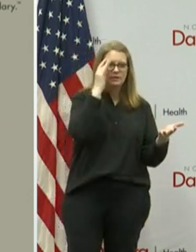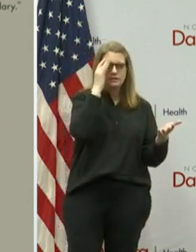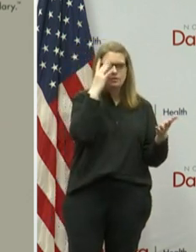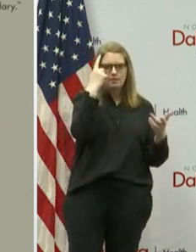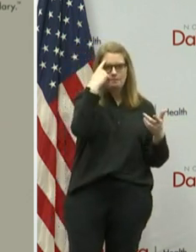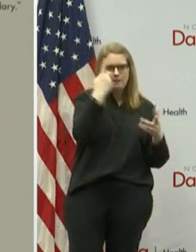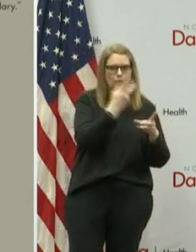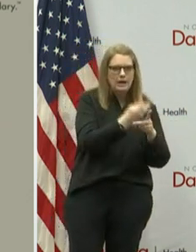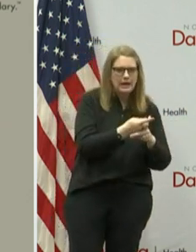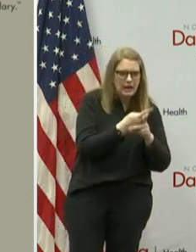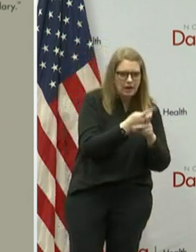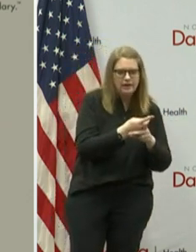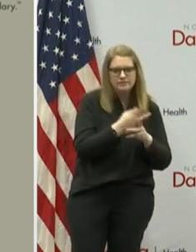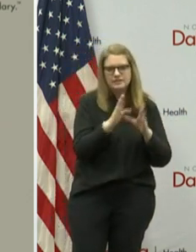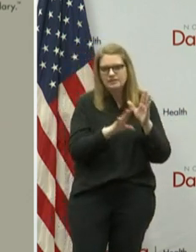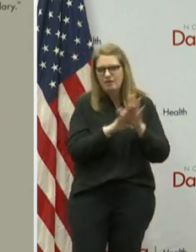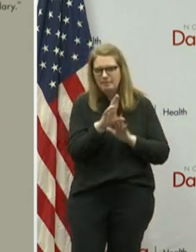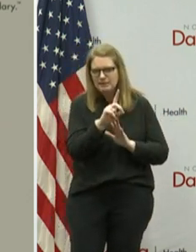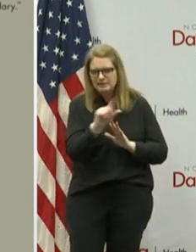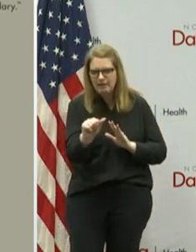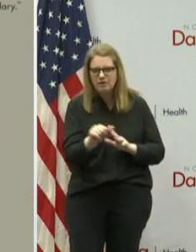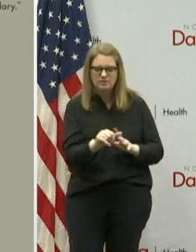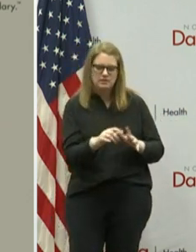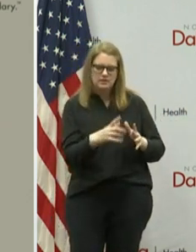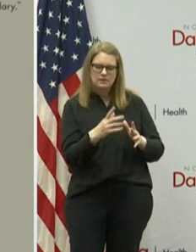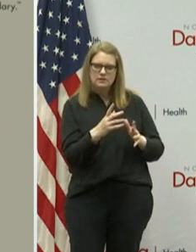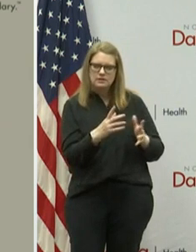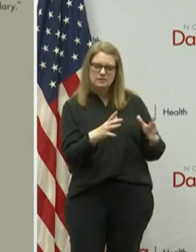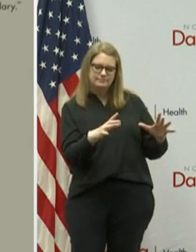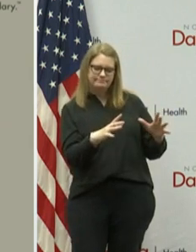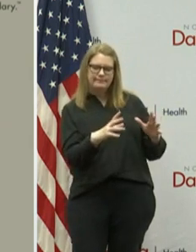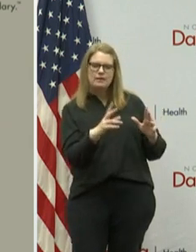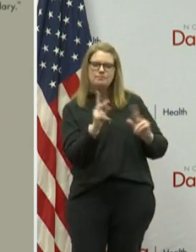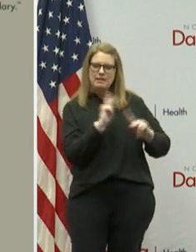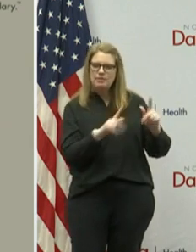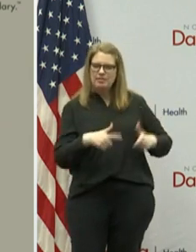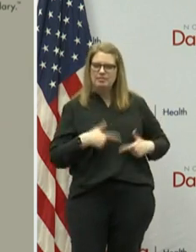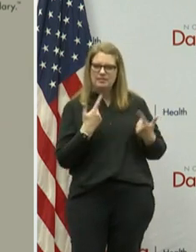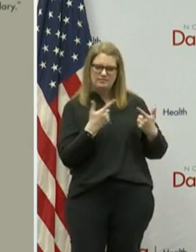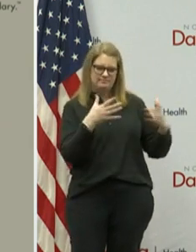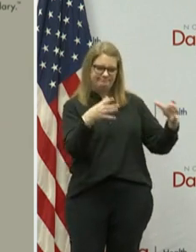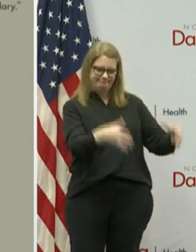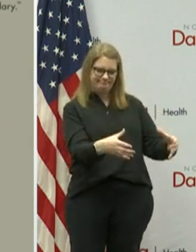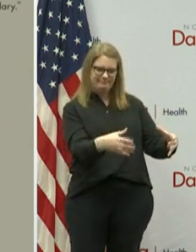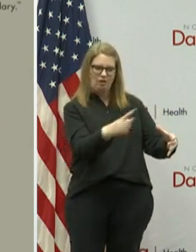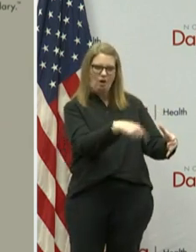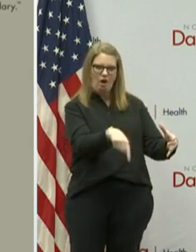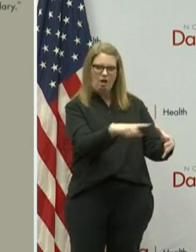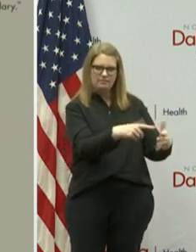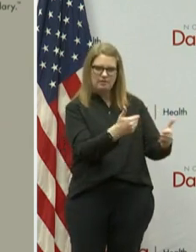WHETHER THAT'S LONG-TERM CARE, SKILLED NURSING, WHETHER IT'S A